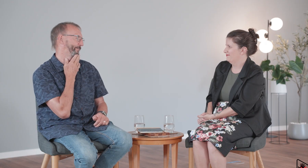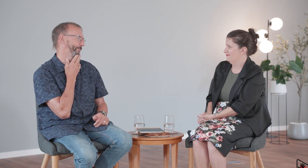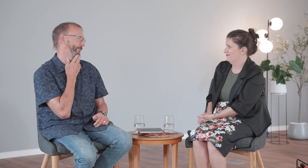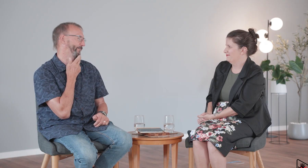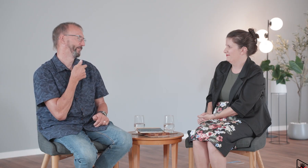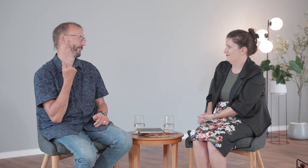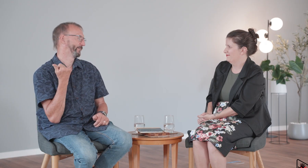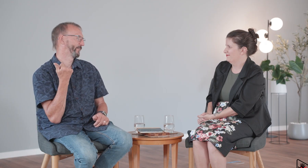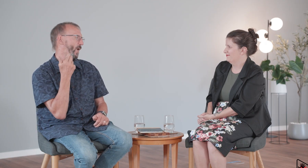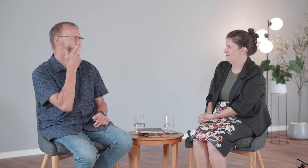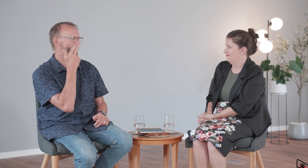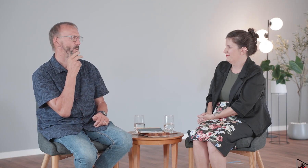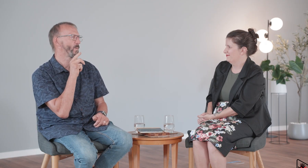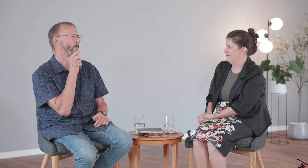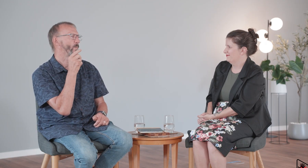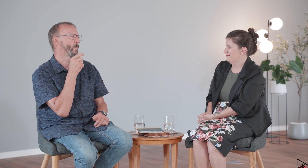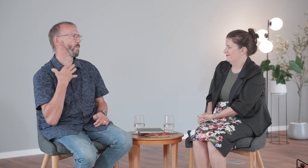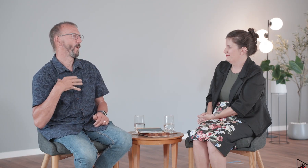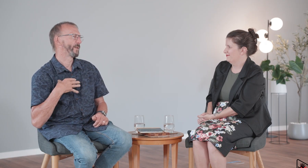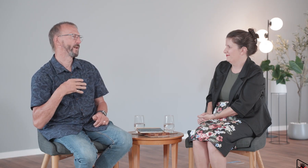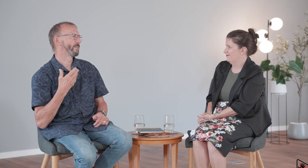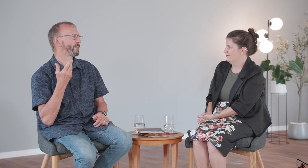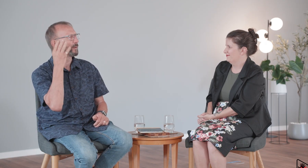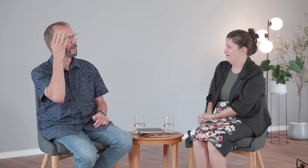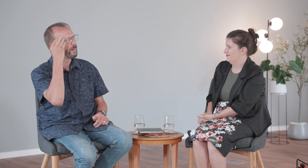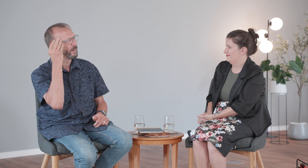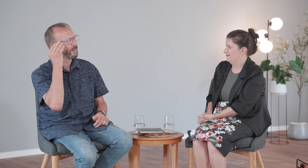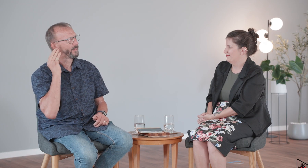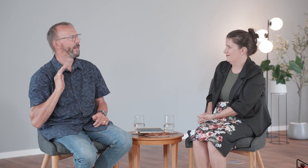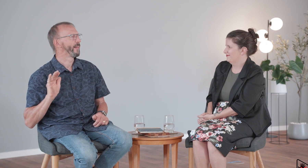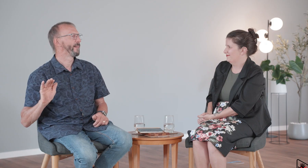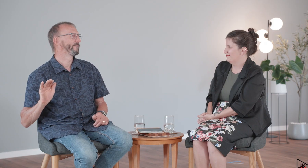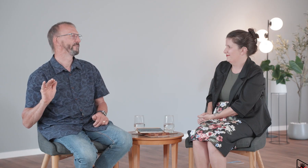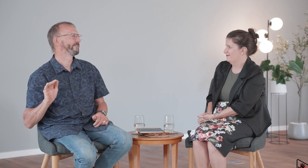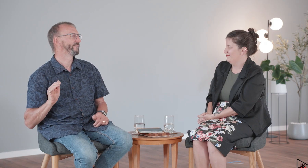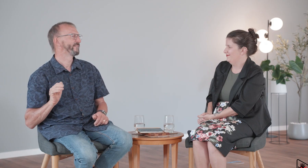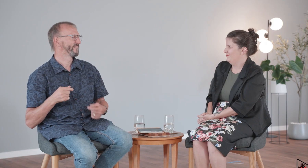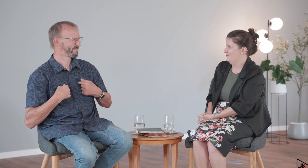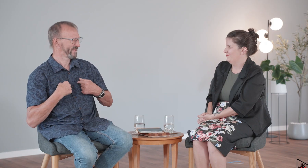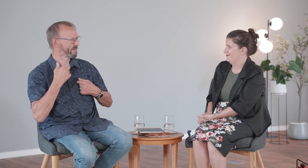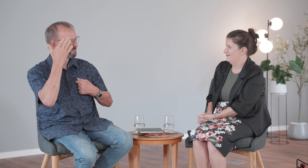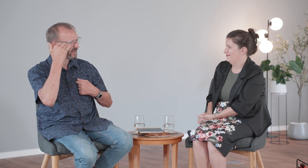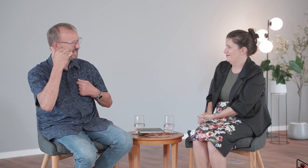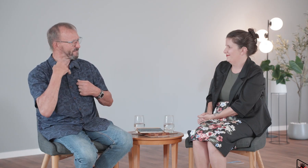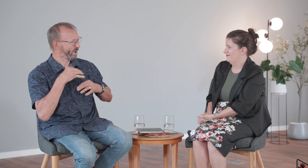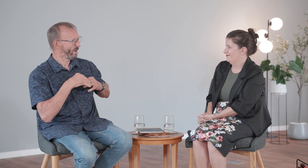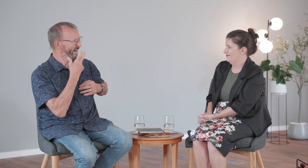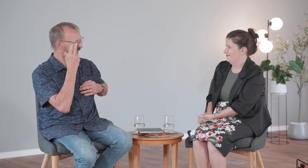I thought, "Ah, isn't that funny? This old lady is a little bit confused because my name's Peter and